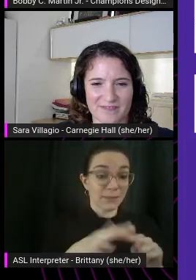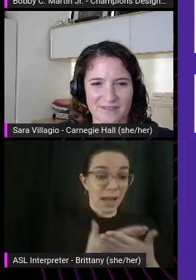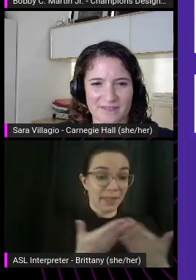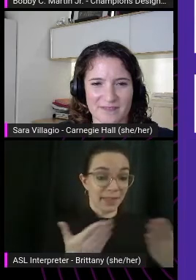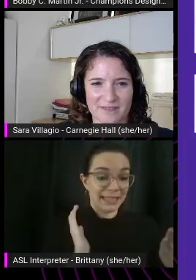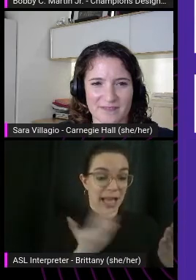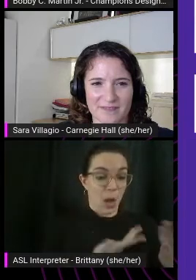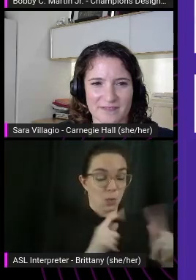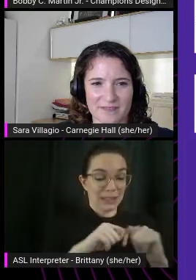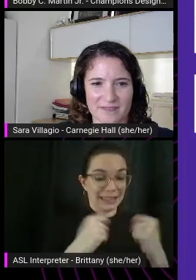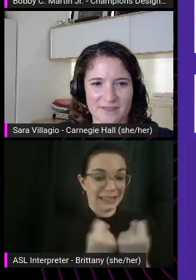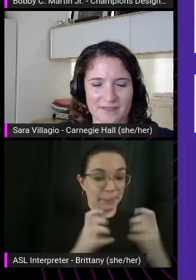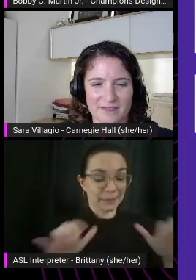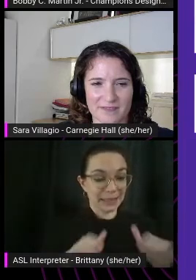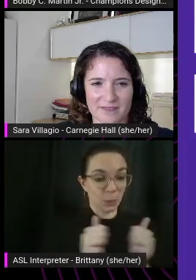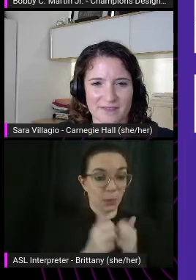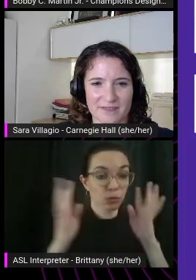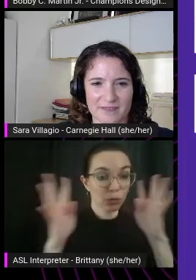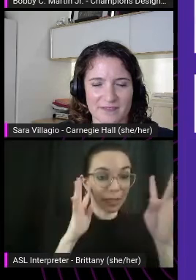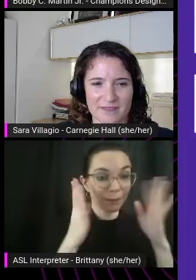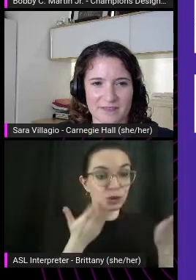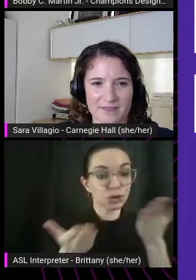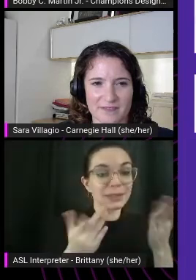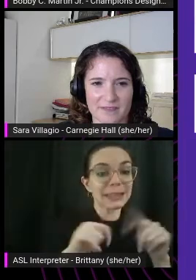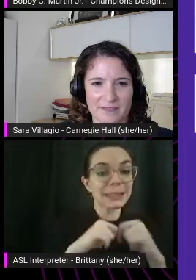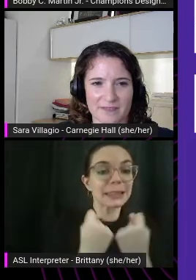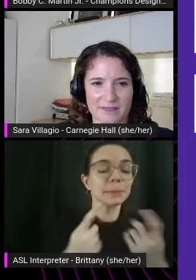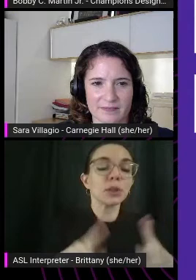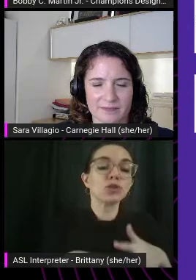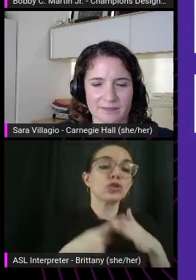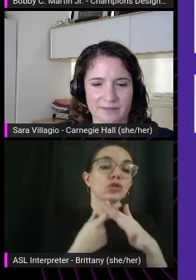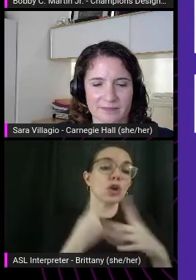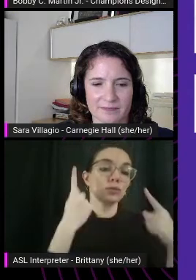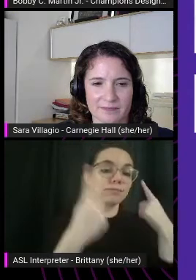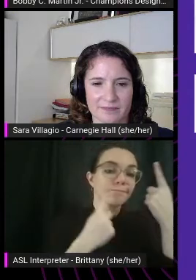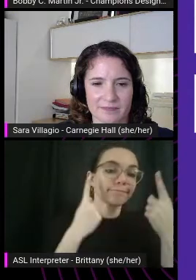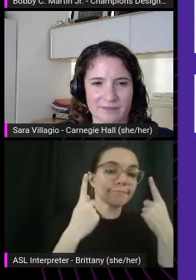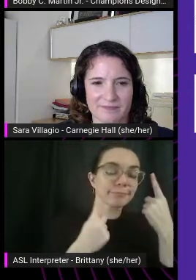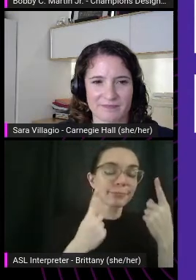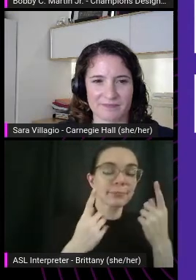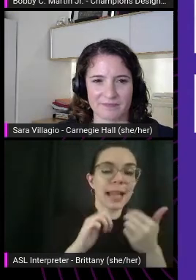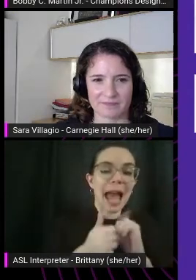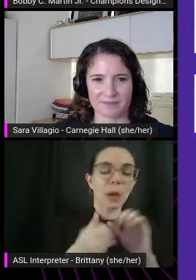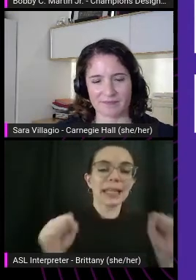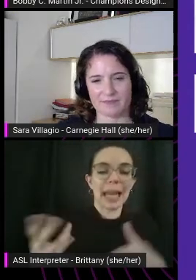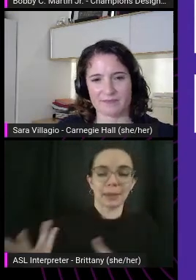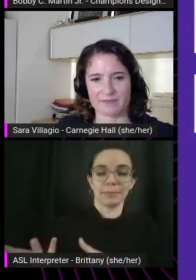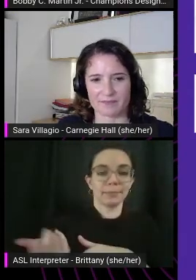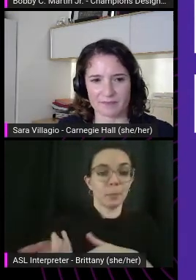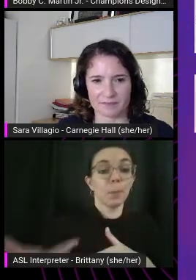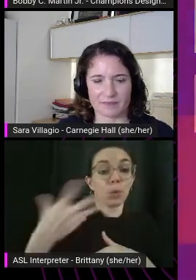with creative services team is start to think about how we bring in even more artfulness into this world.